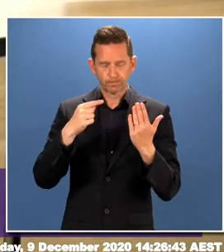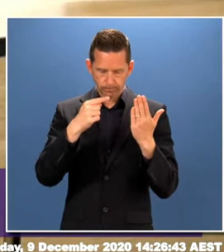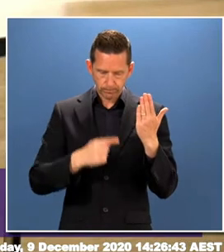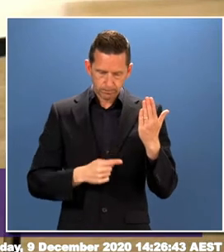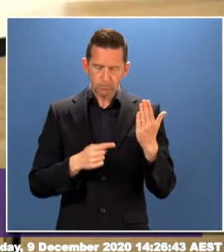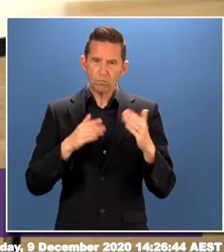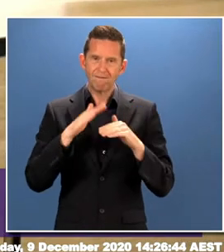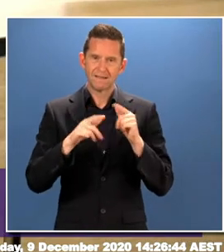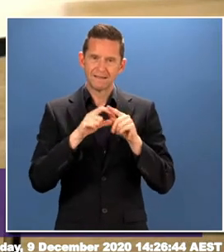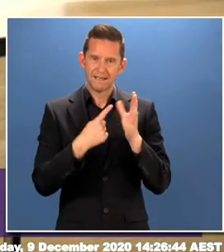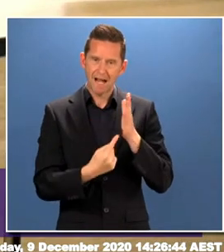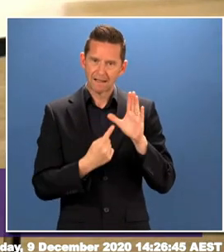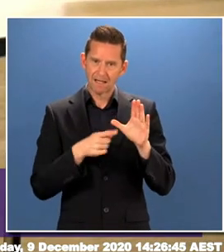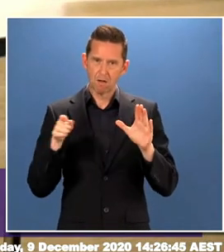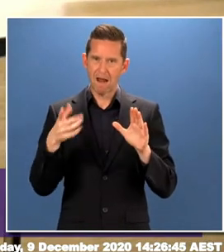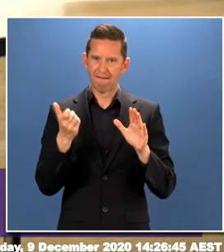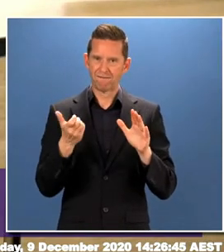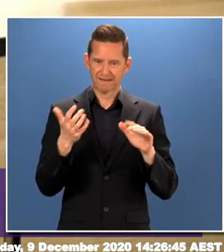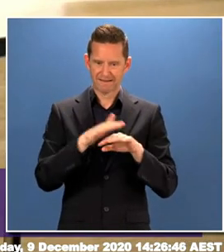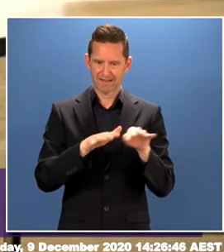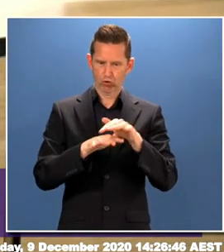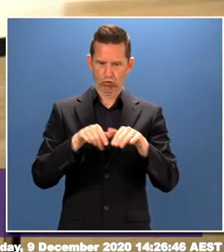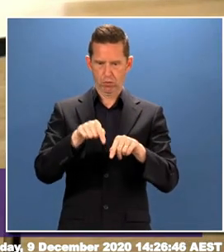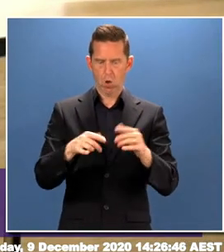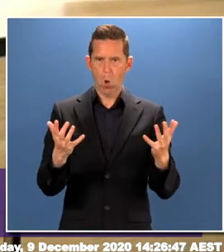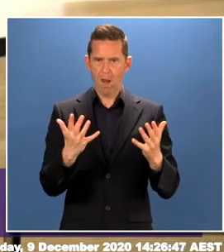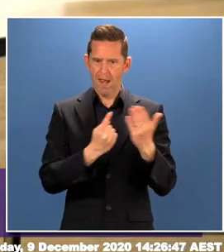to LGBTI people and people with a disability, and perhaps Mr Comensoli,